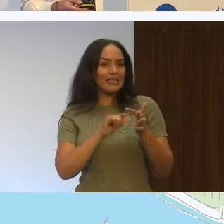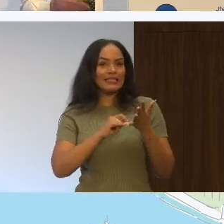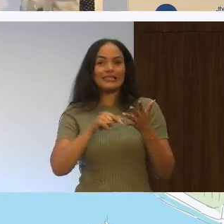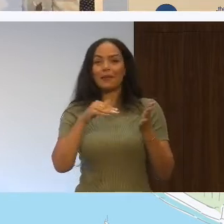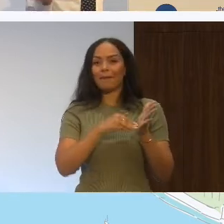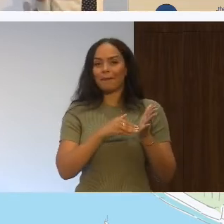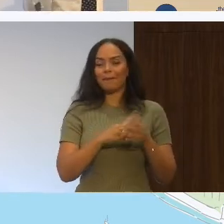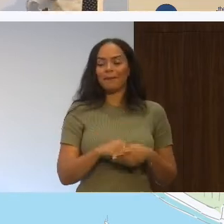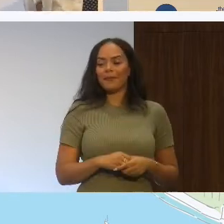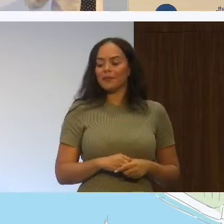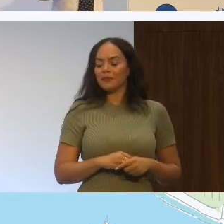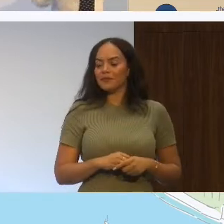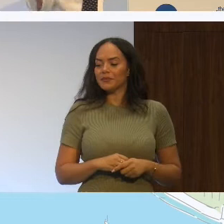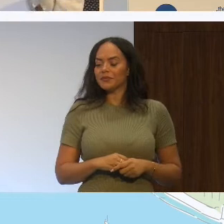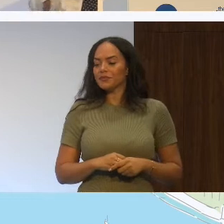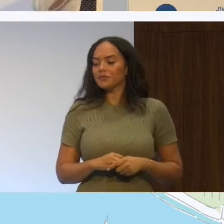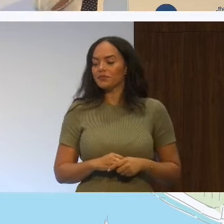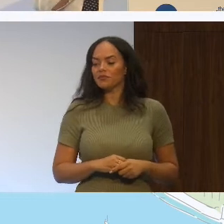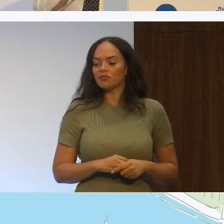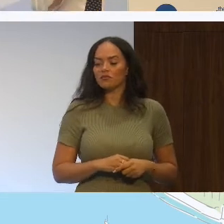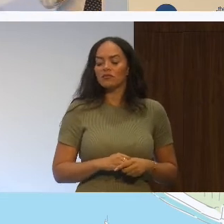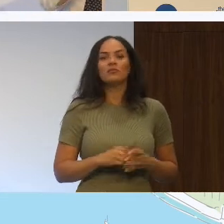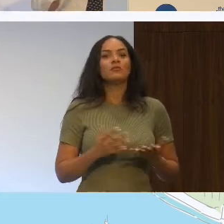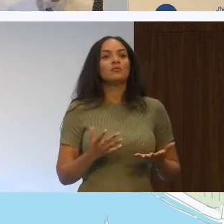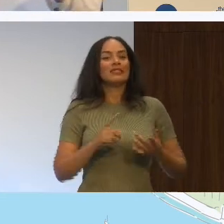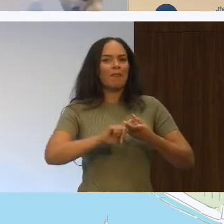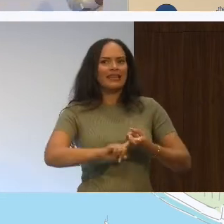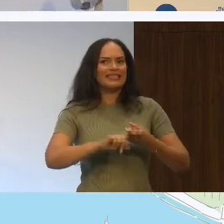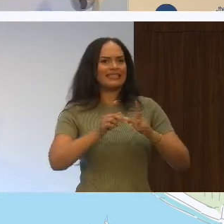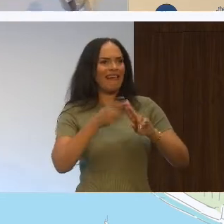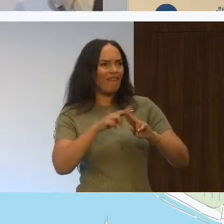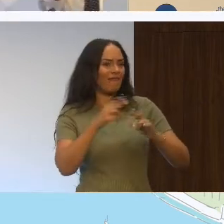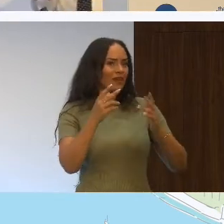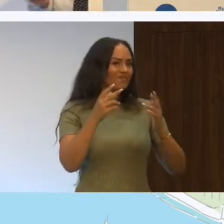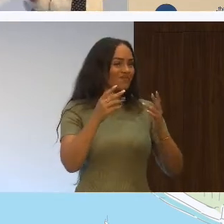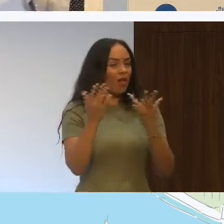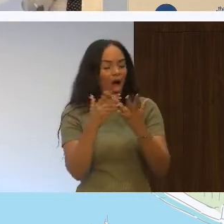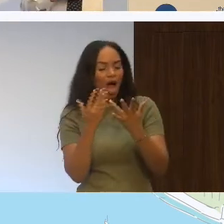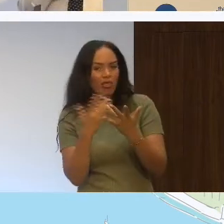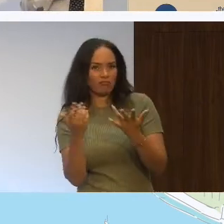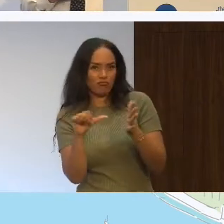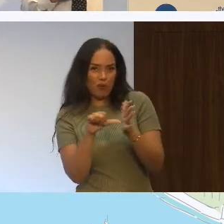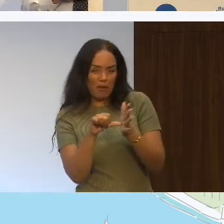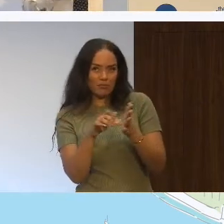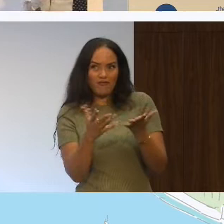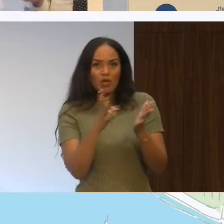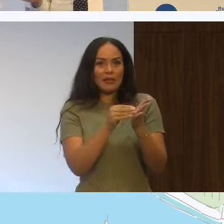And as I said, so depending on what other problems you have, we have to avoid certain drugs. So if you've got a background of depression, we wouldn't